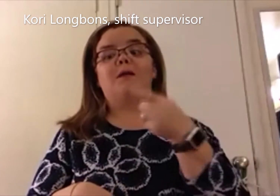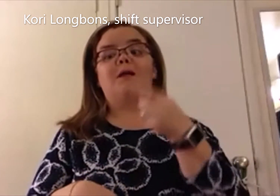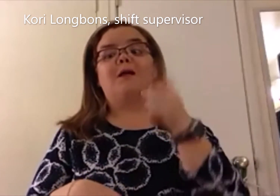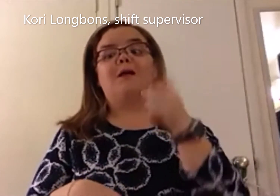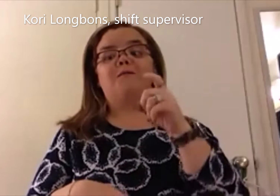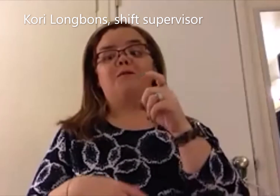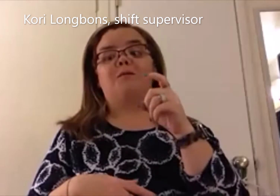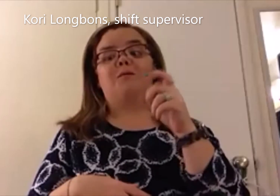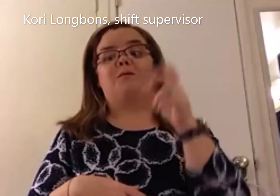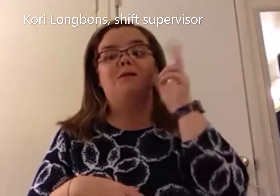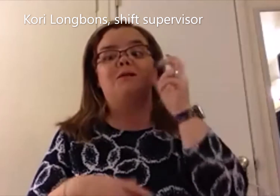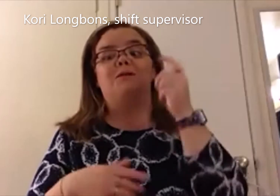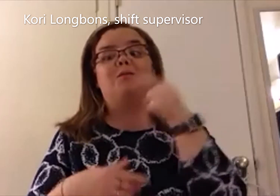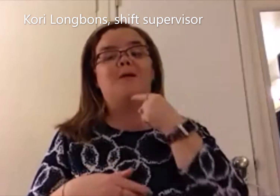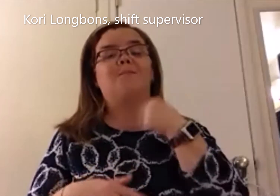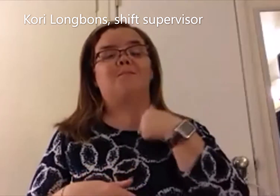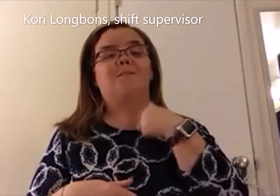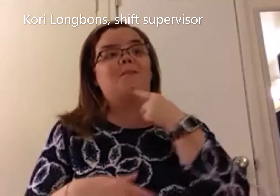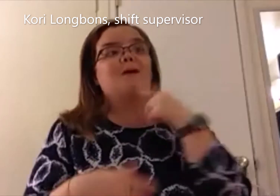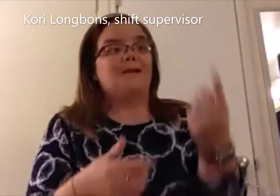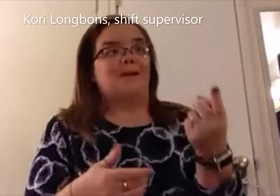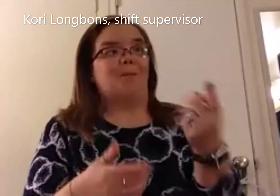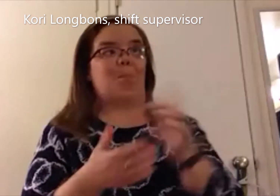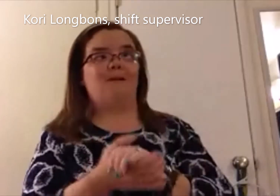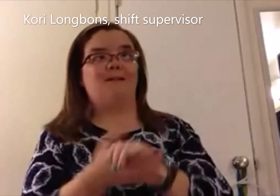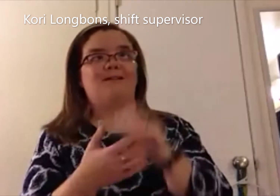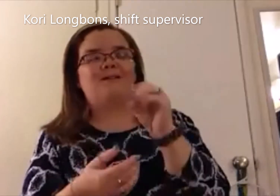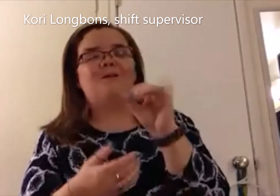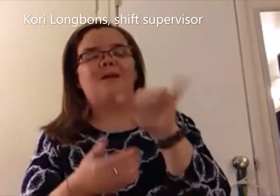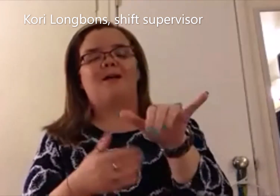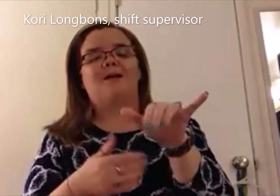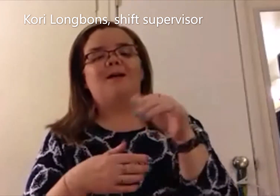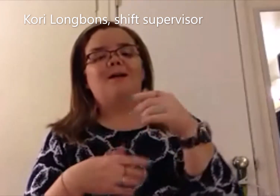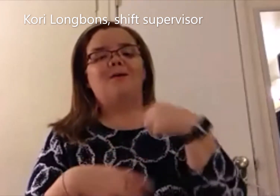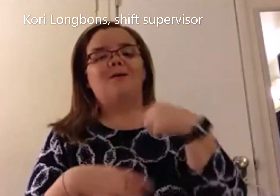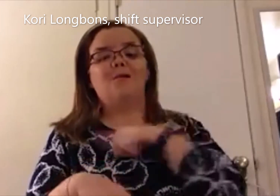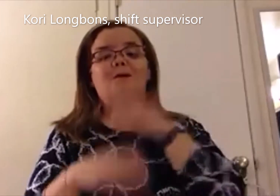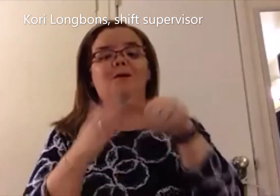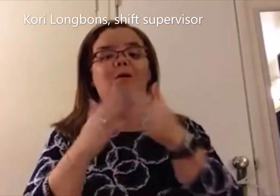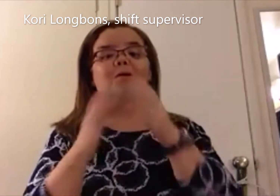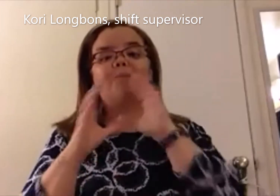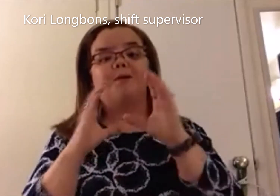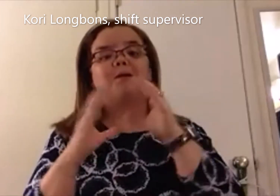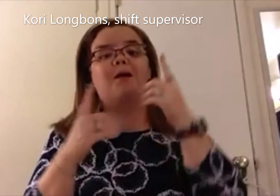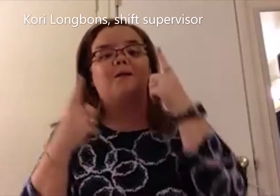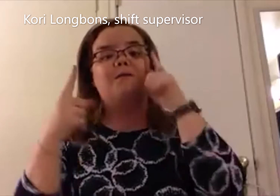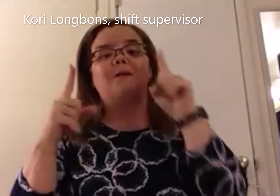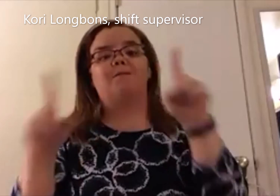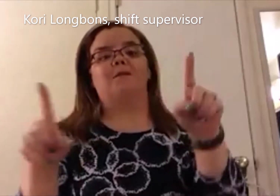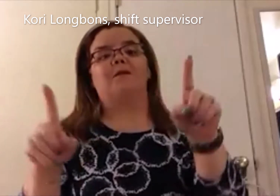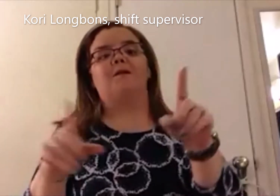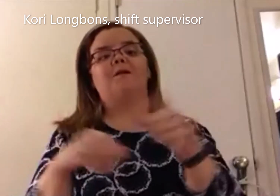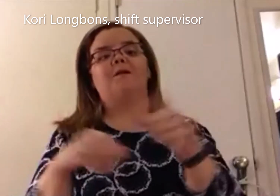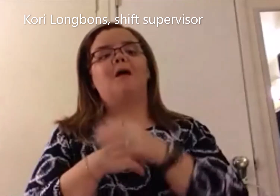have to listen to what i'm i'm telling them so that we can all communicate effectively